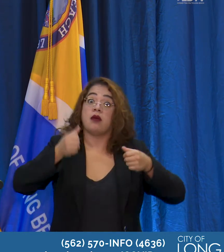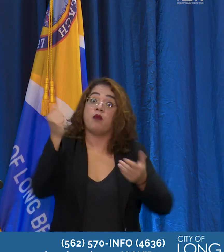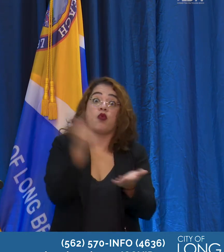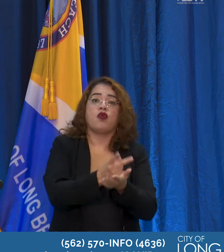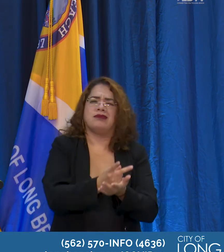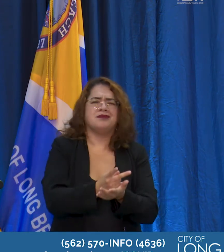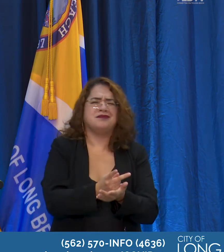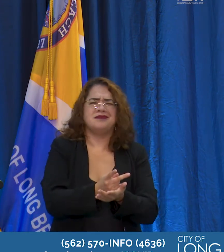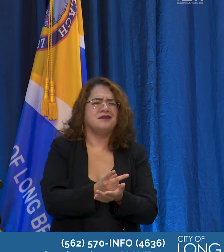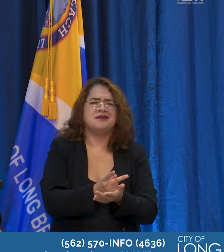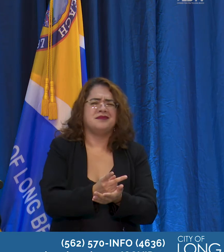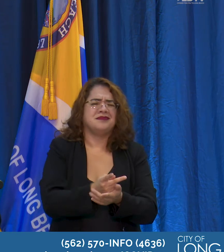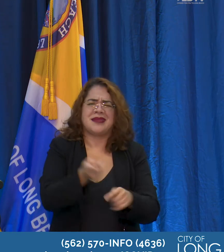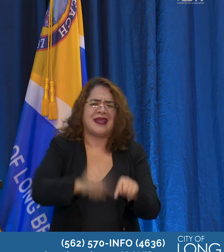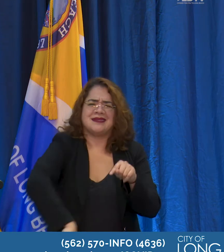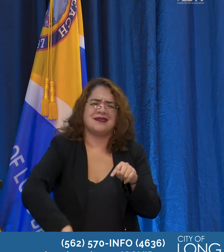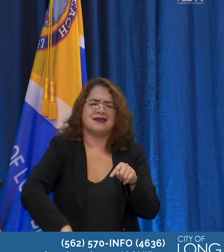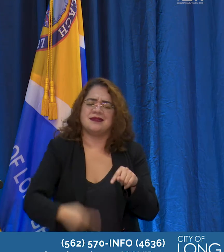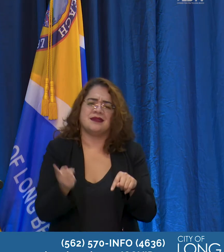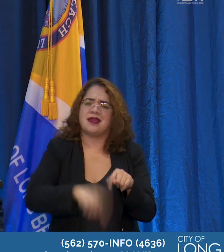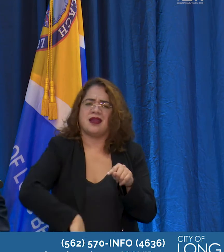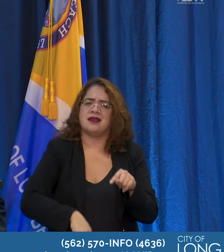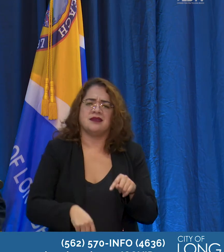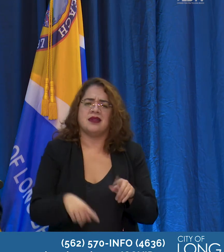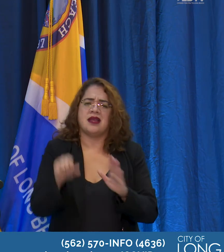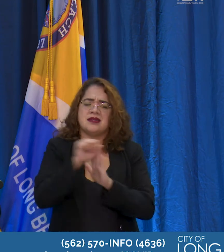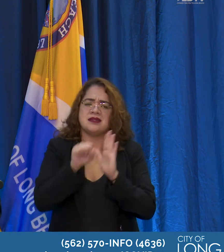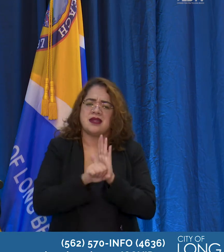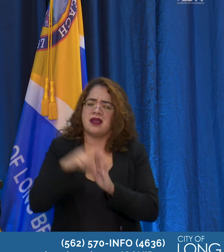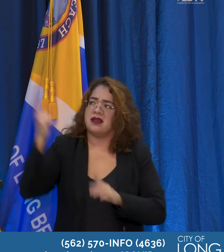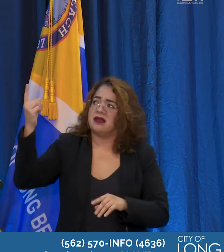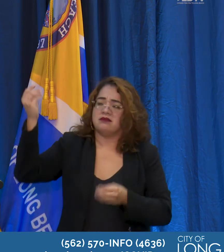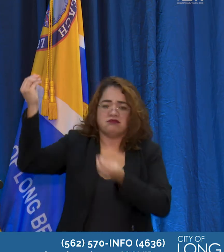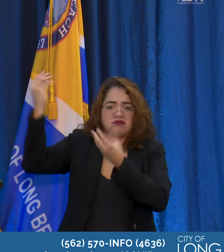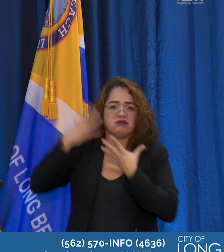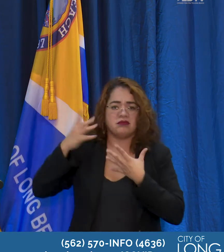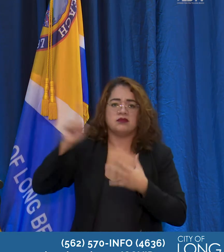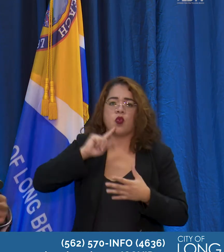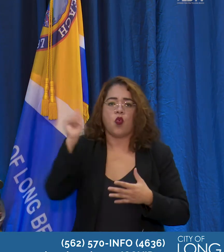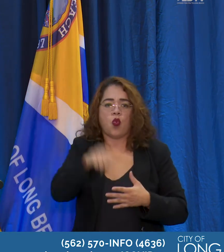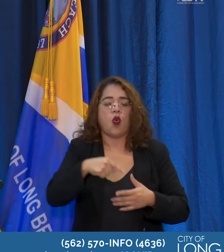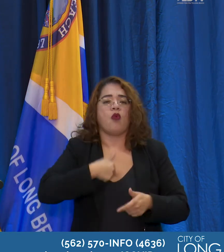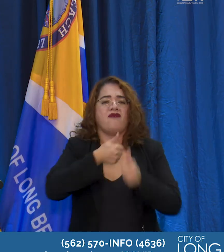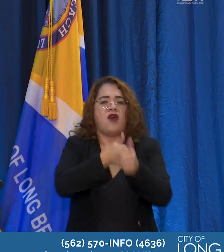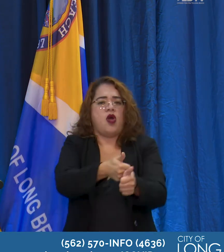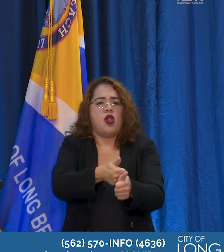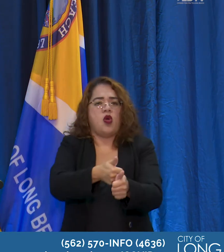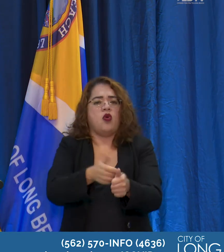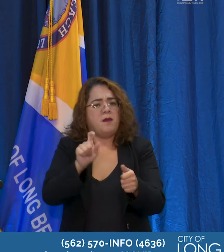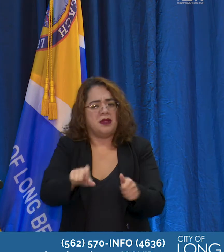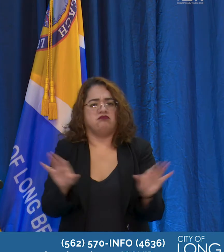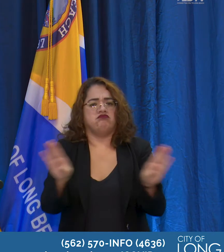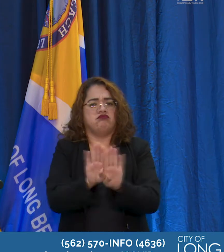under the current state orders and so what can open are